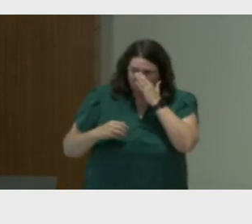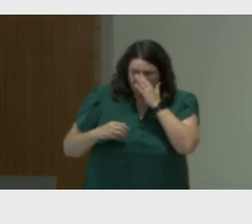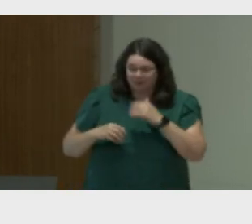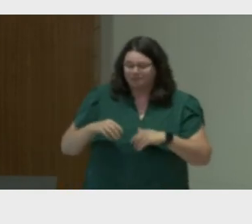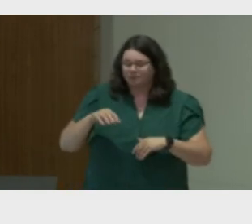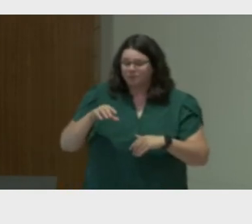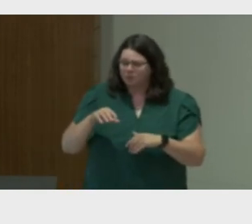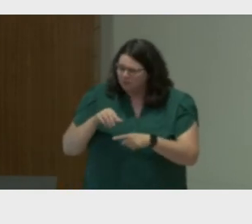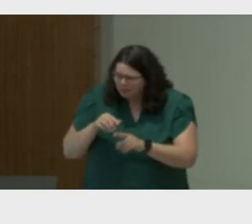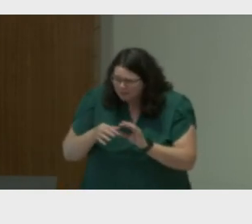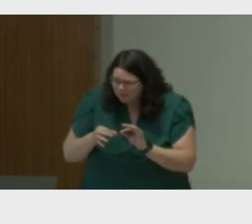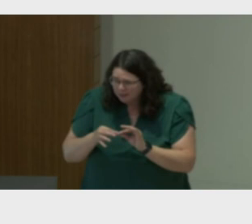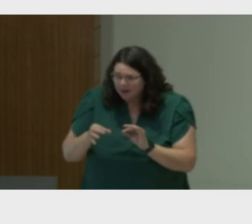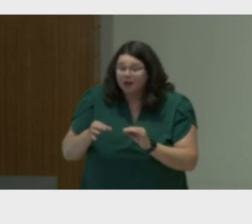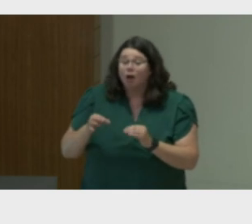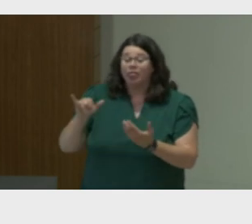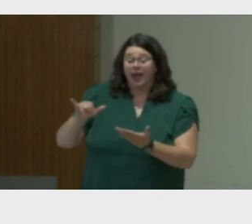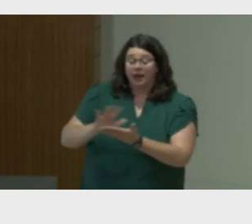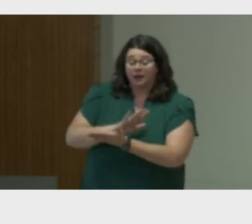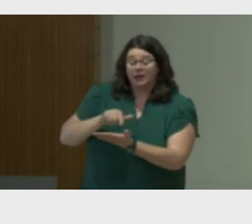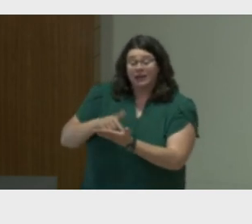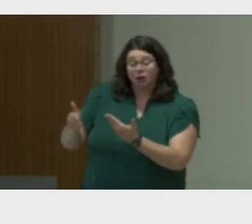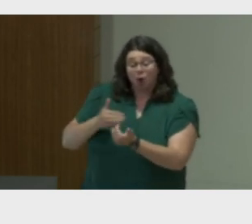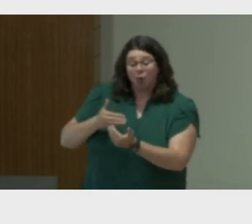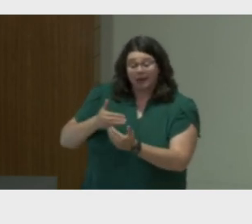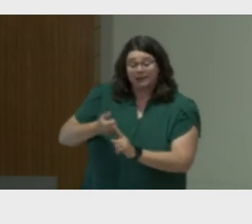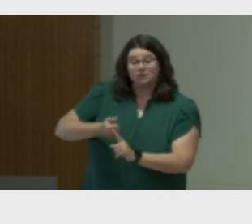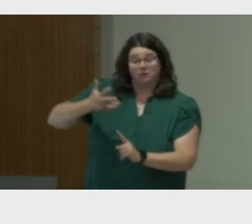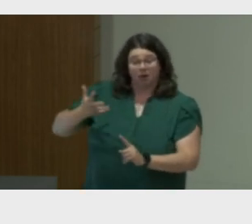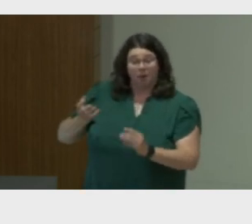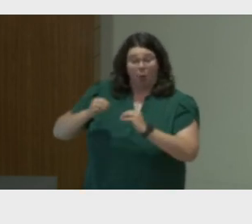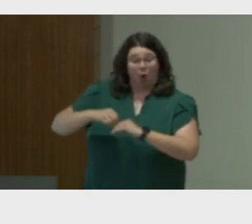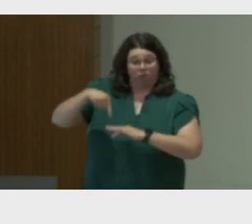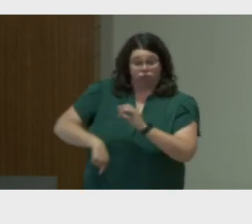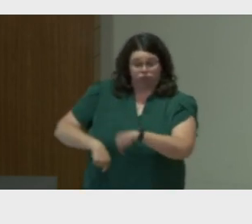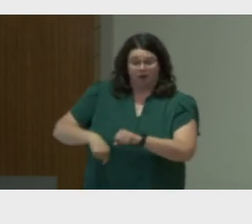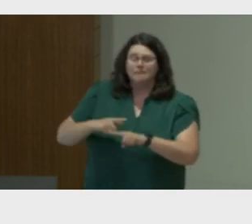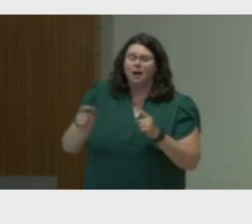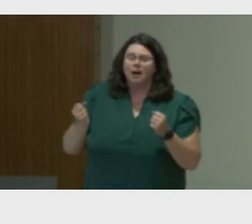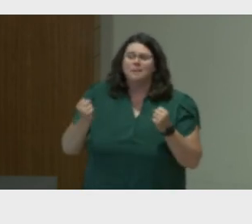Although it expanded hugely then, especially as most governments made it clear